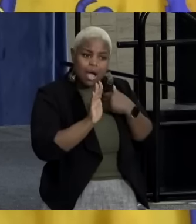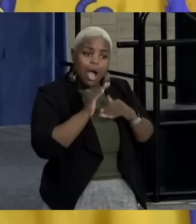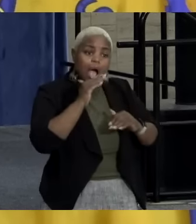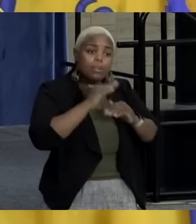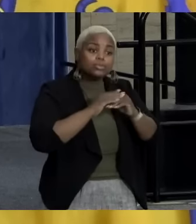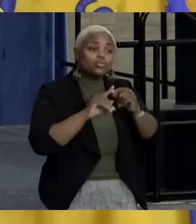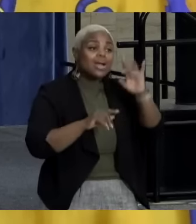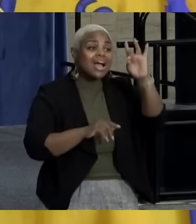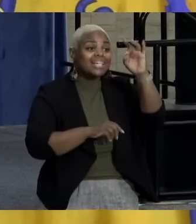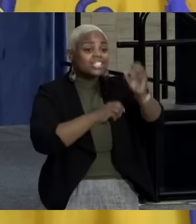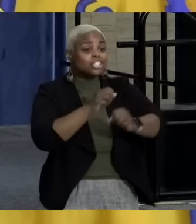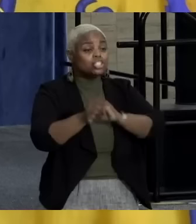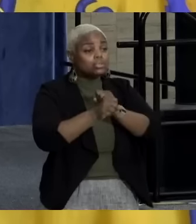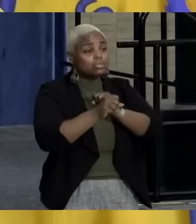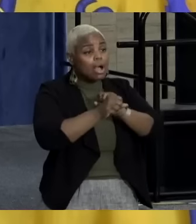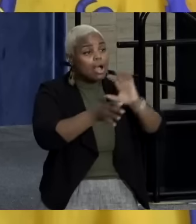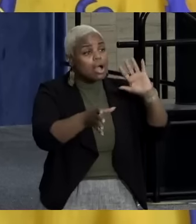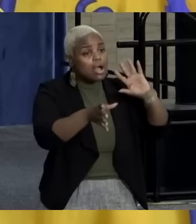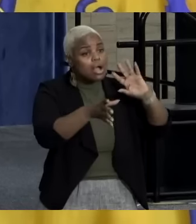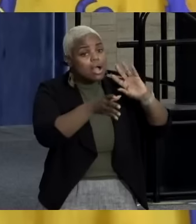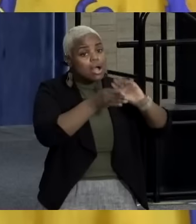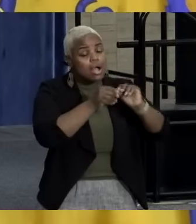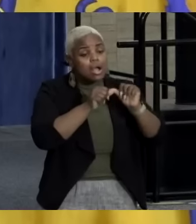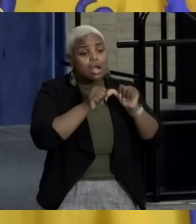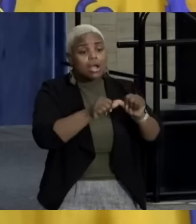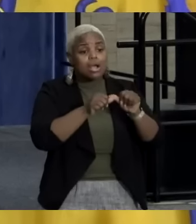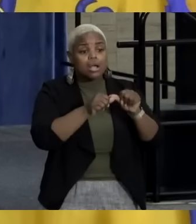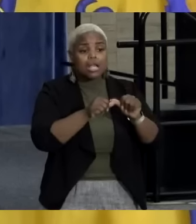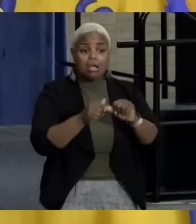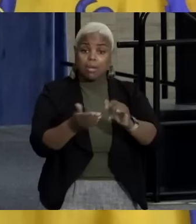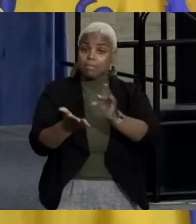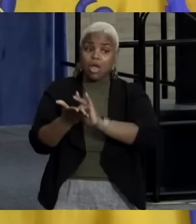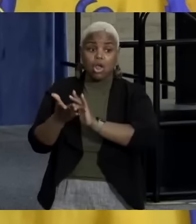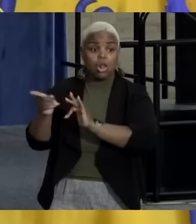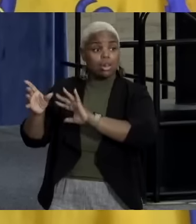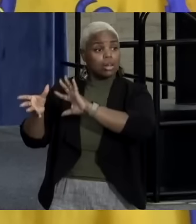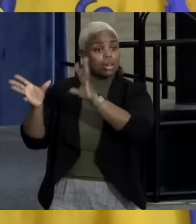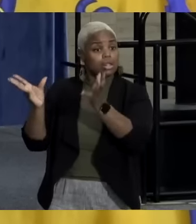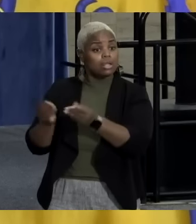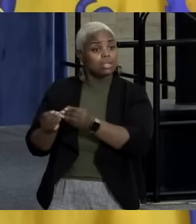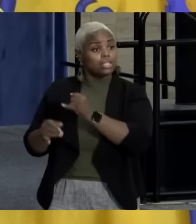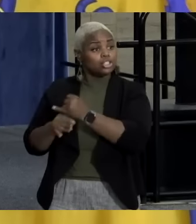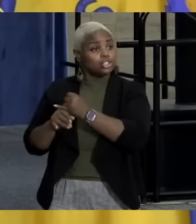medical establishment get it so wrong for so long? That's the power of groupthink.